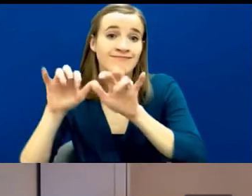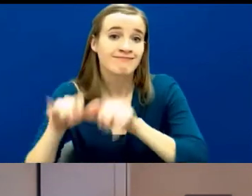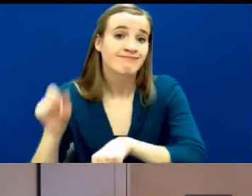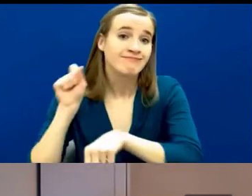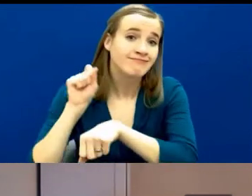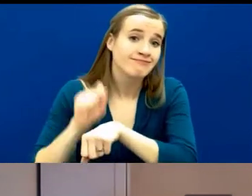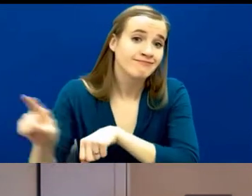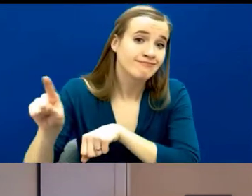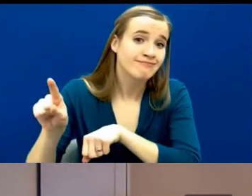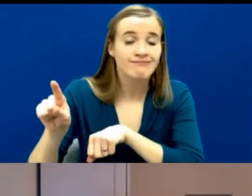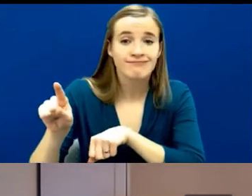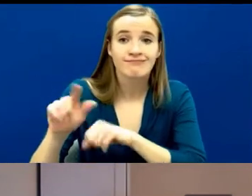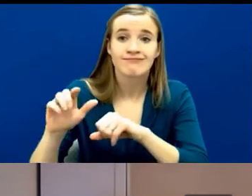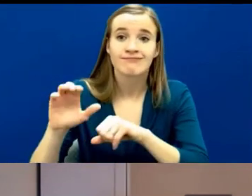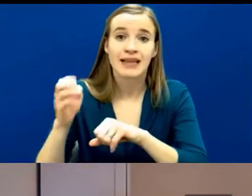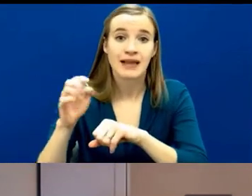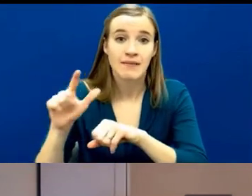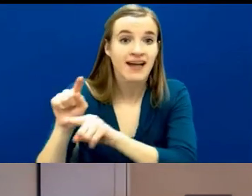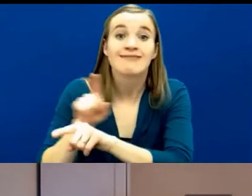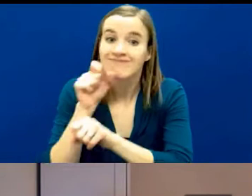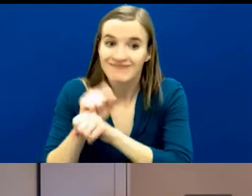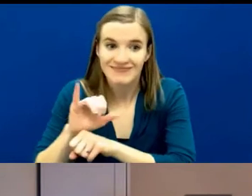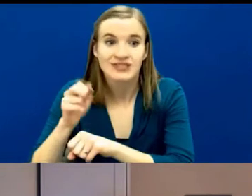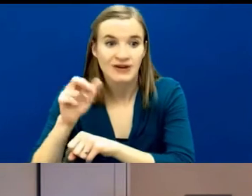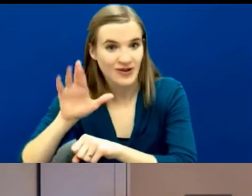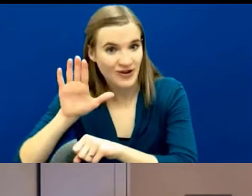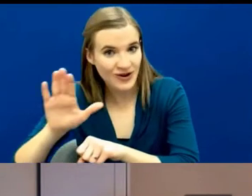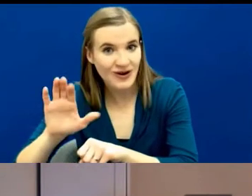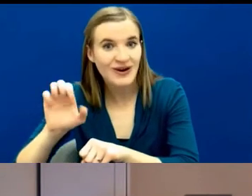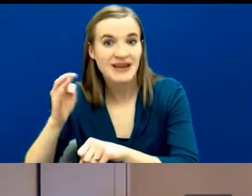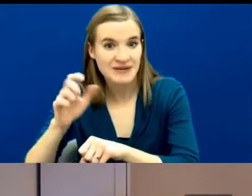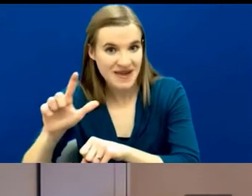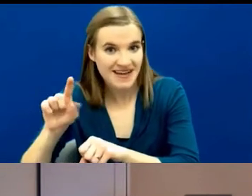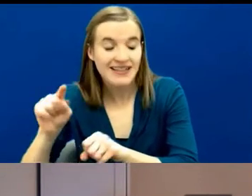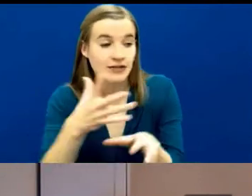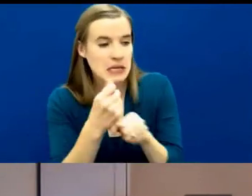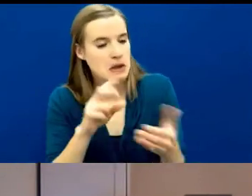And luckily, it was a working email. And it did reach Jennifer. And so I want to